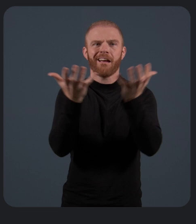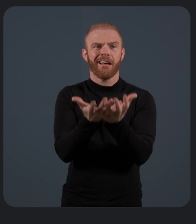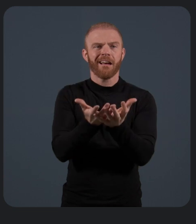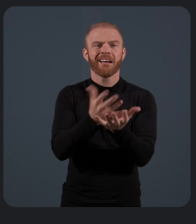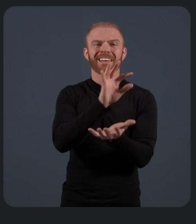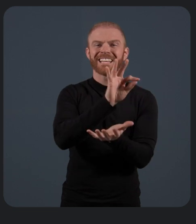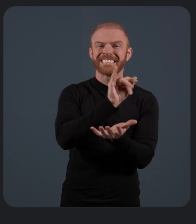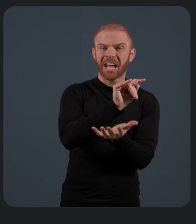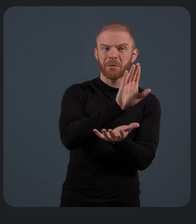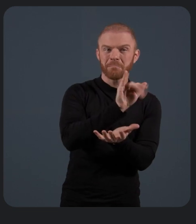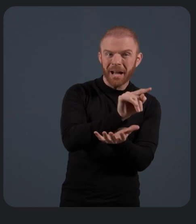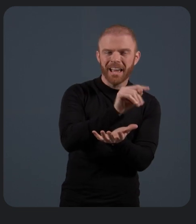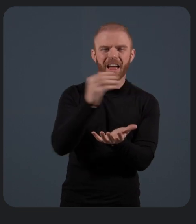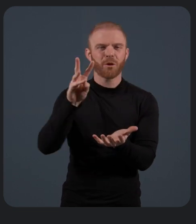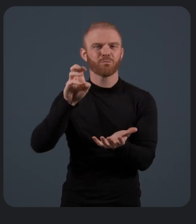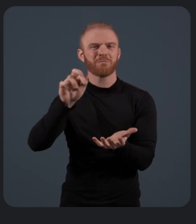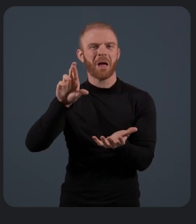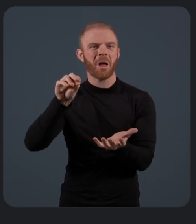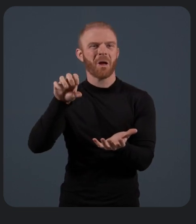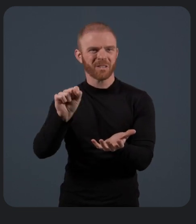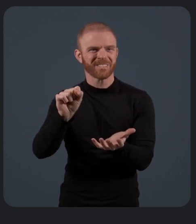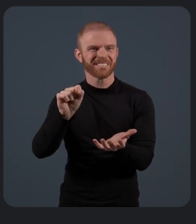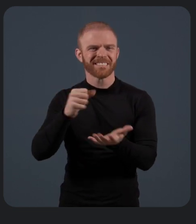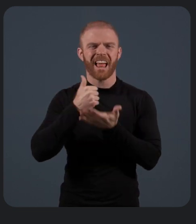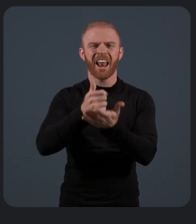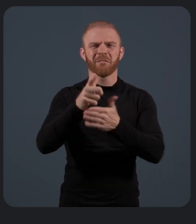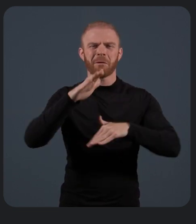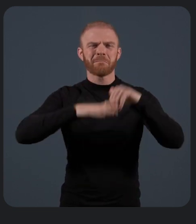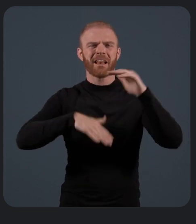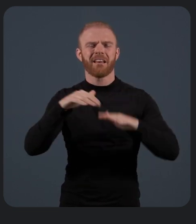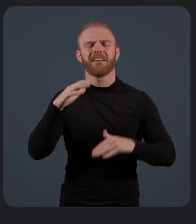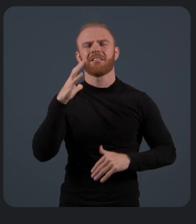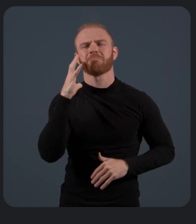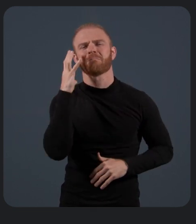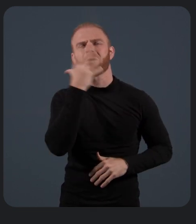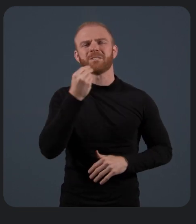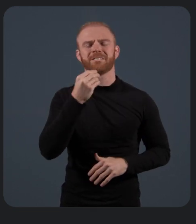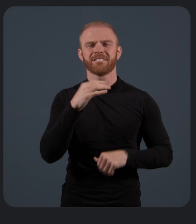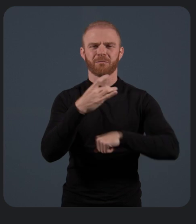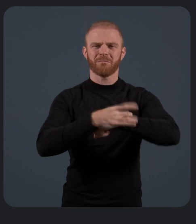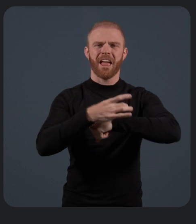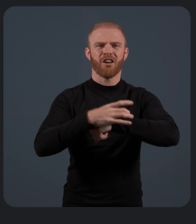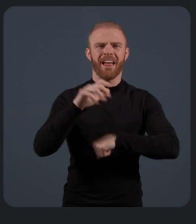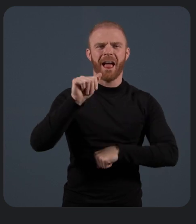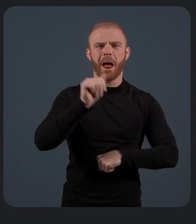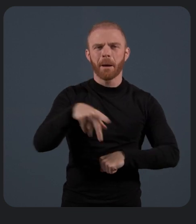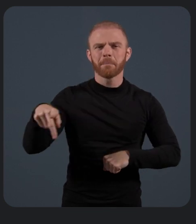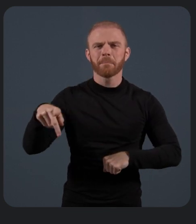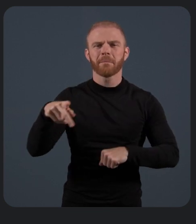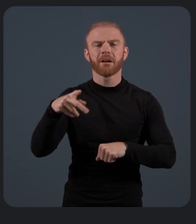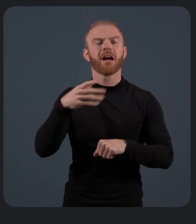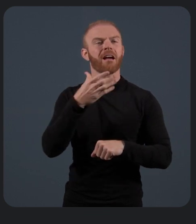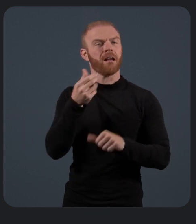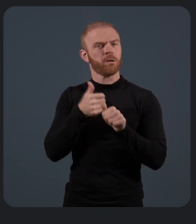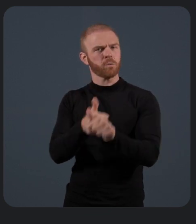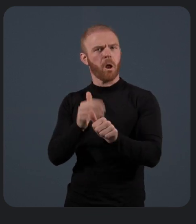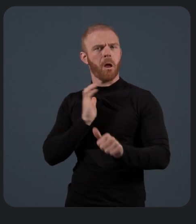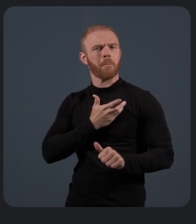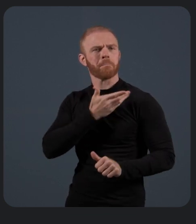the best of Fitbit and Wear OS. To help you build beautiful Wear apps and follow our best practices, today, we're